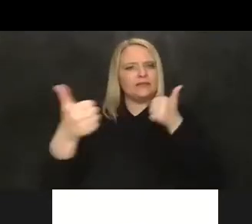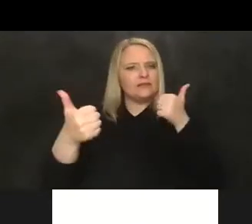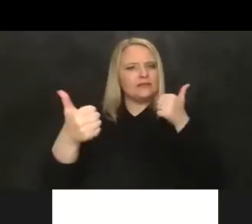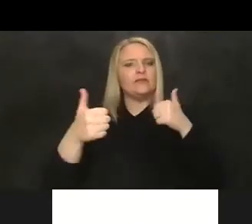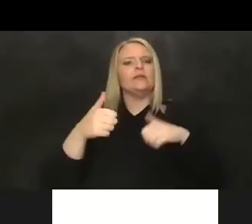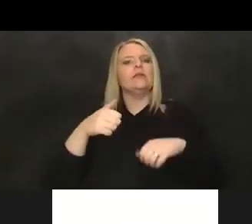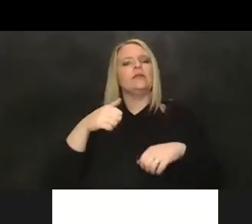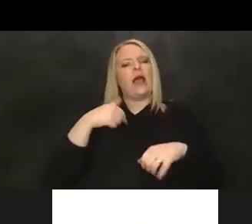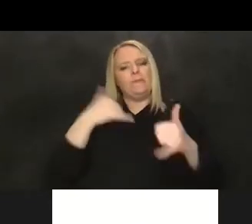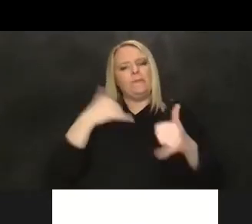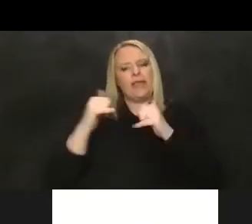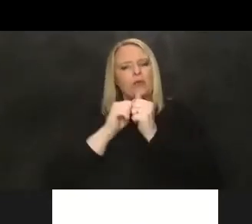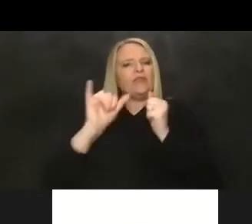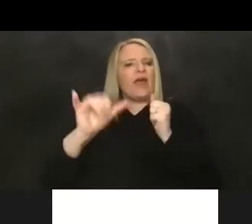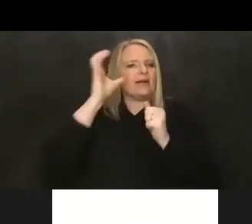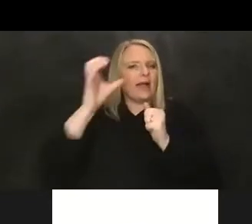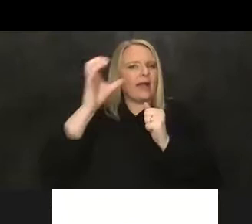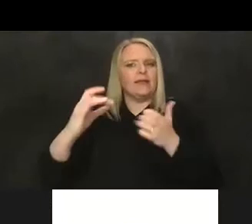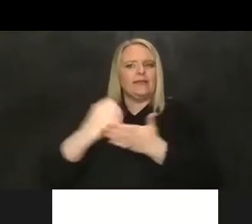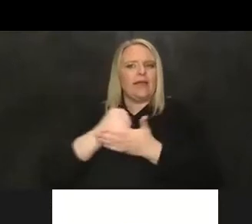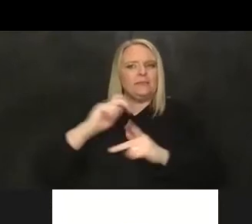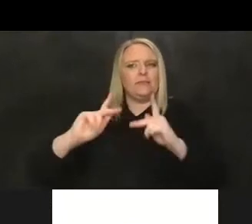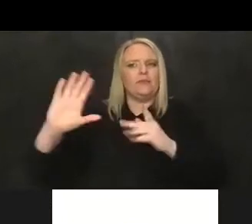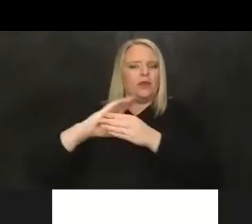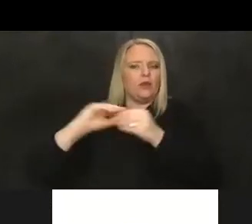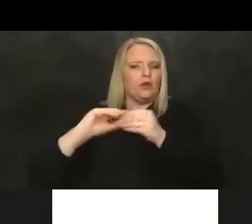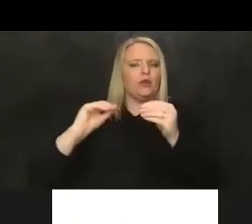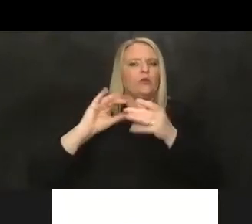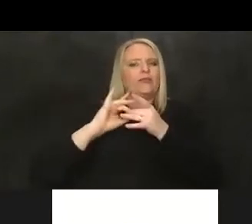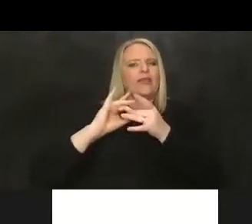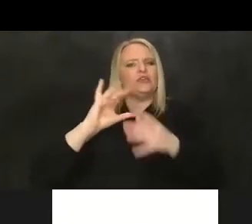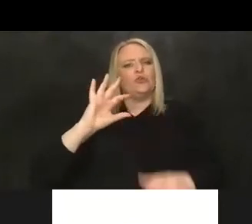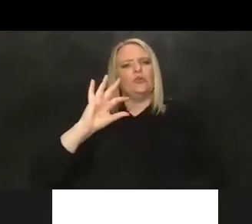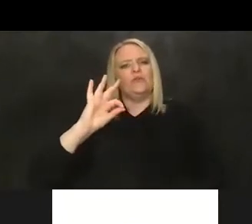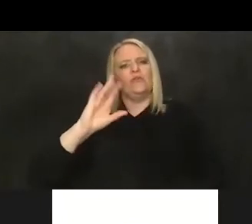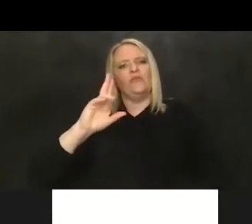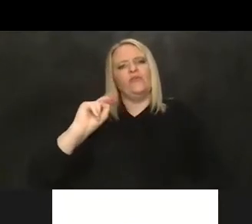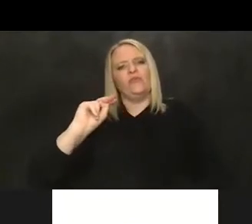collecting people's recollection of funk music, and I'm also taking it to task for its ableism.